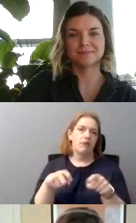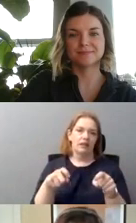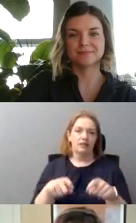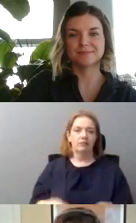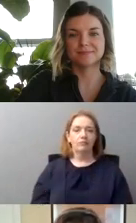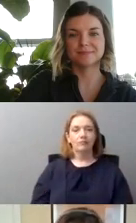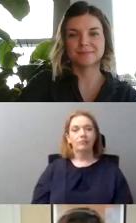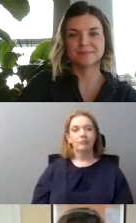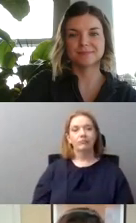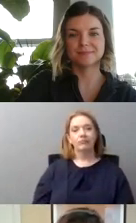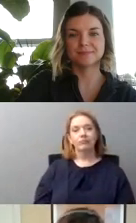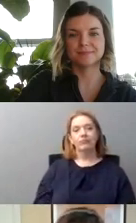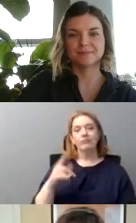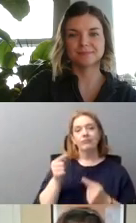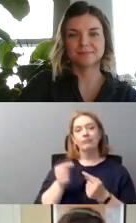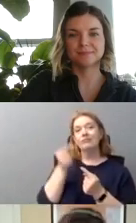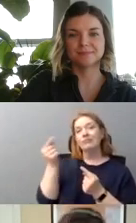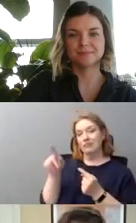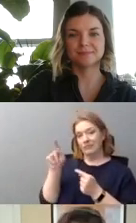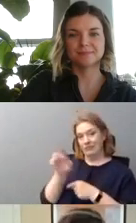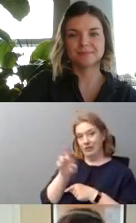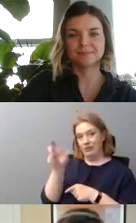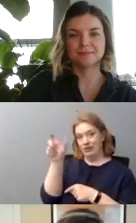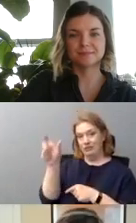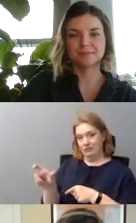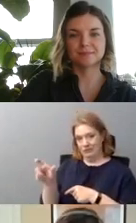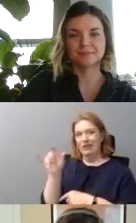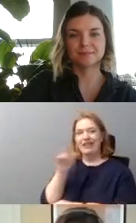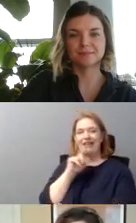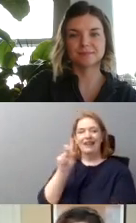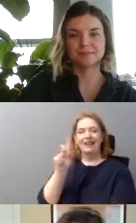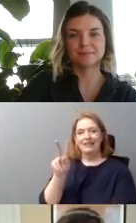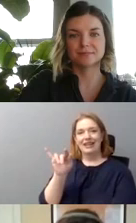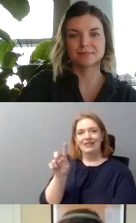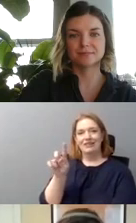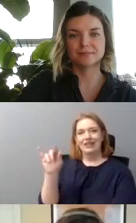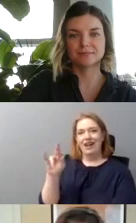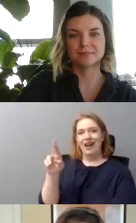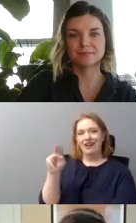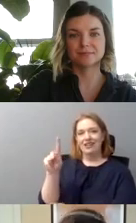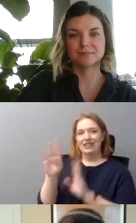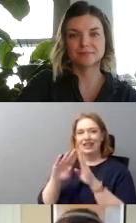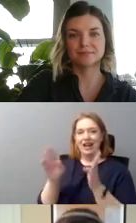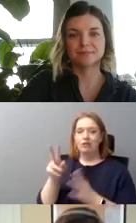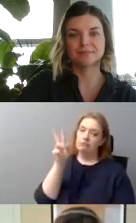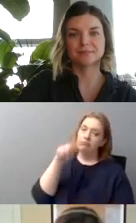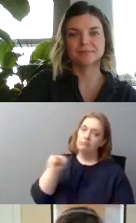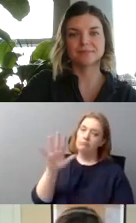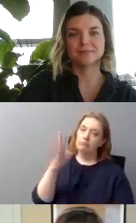Victorian Italianate house at right, that of David Ireland, unassuming and seemingly conventional,